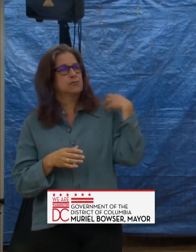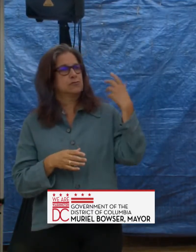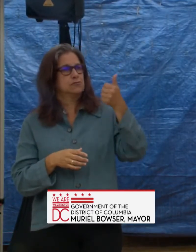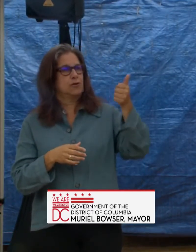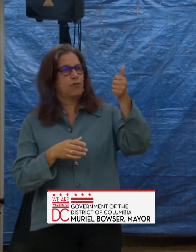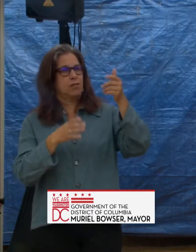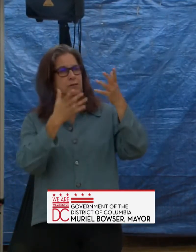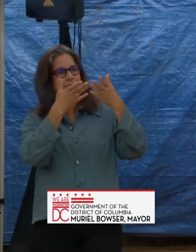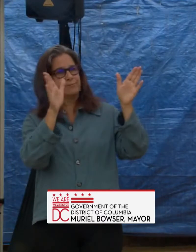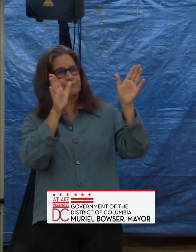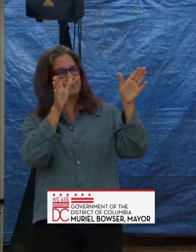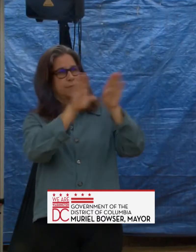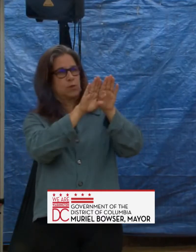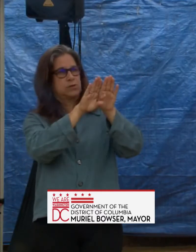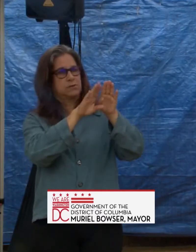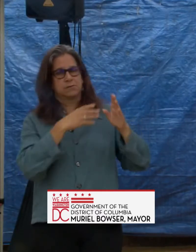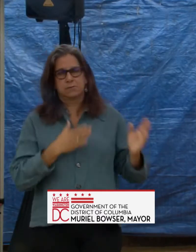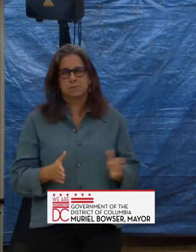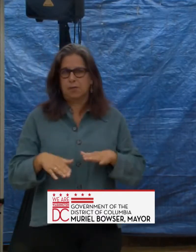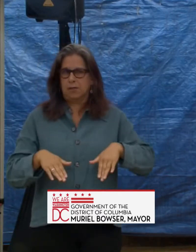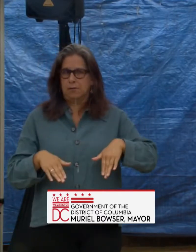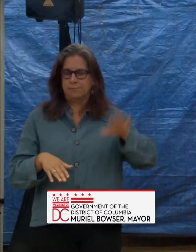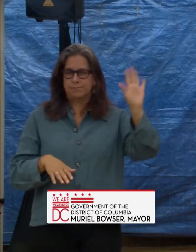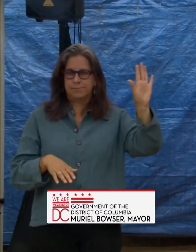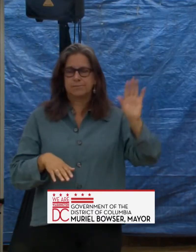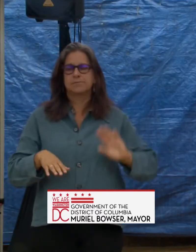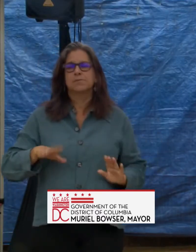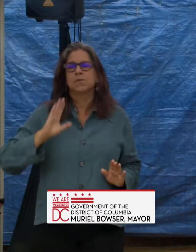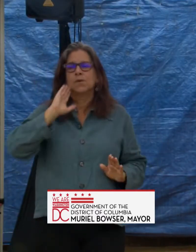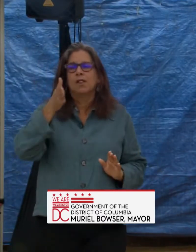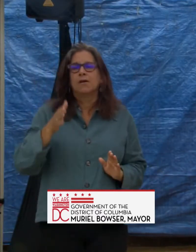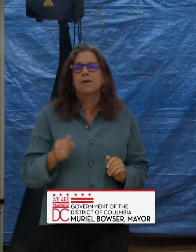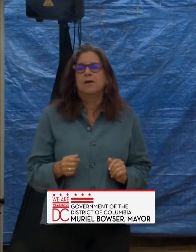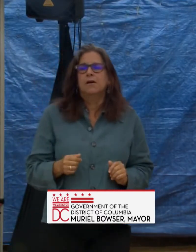THAT I HAD WITH FOLKS WHO DON'T WORK ON HOMELESSNESS EVERY DAY,